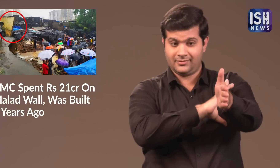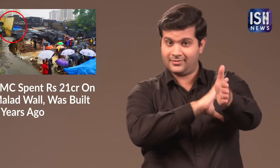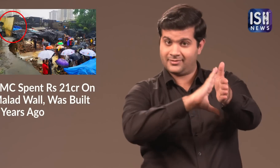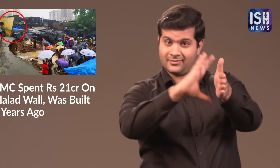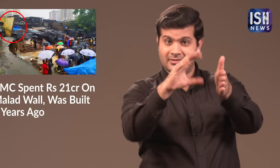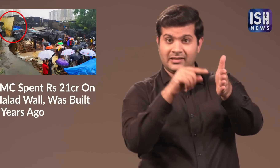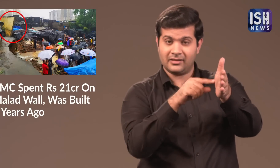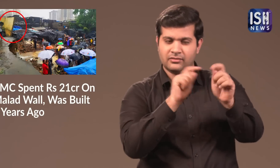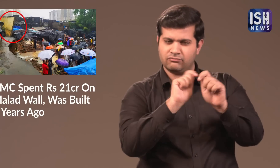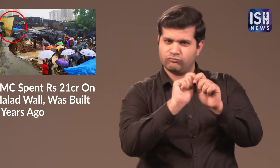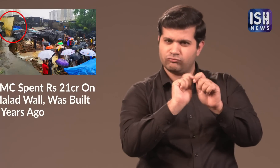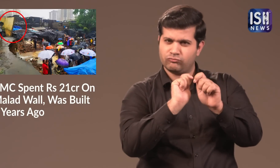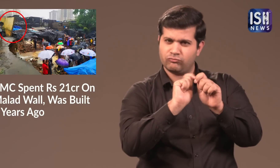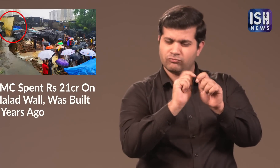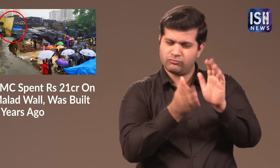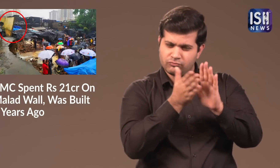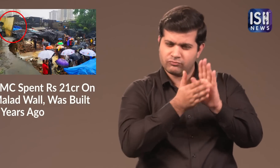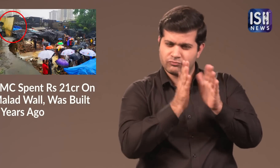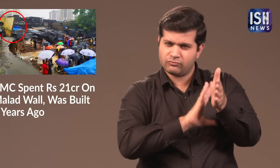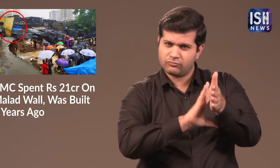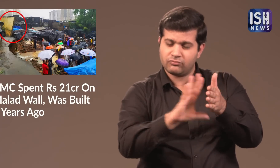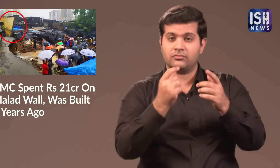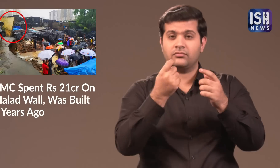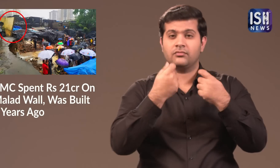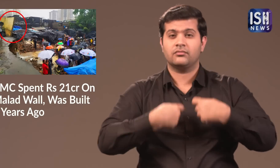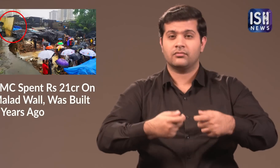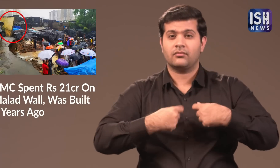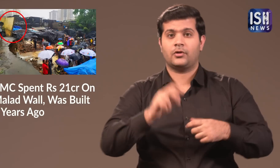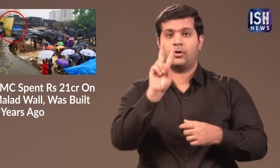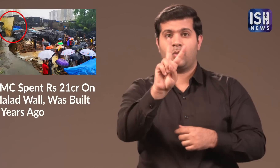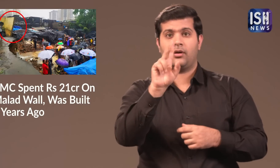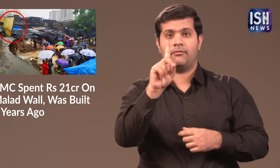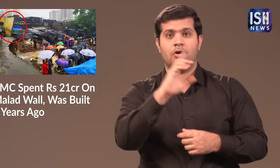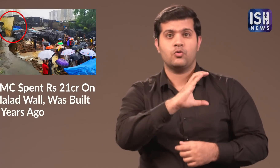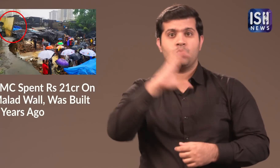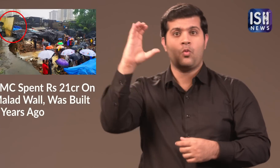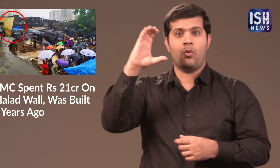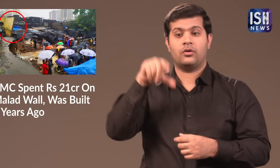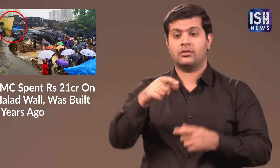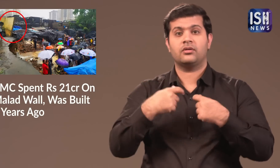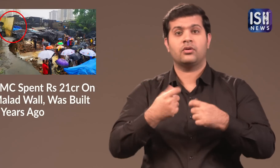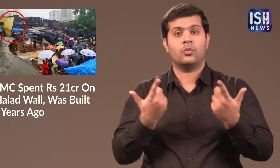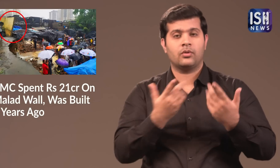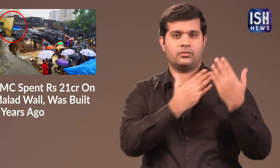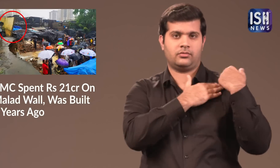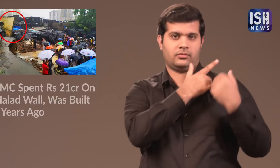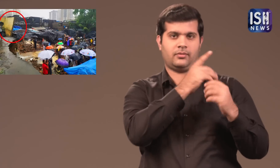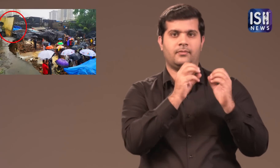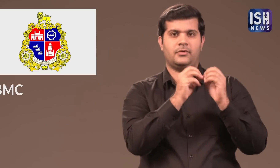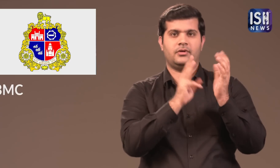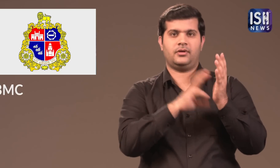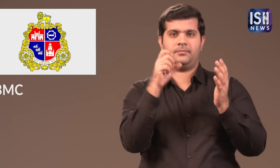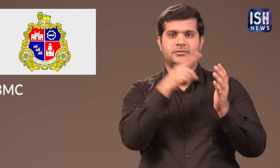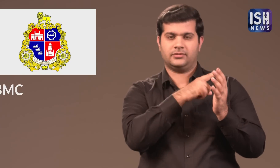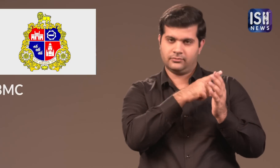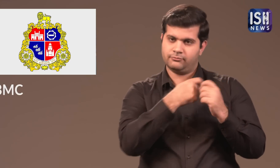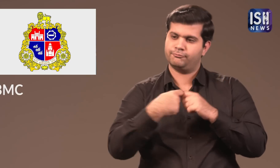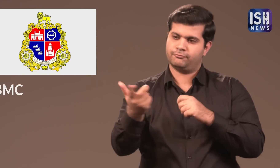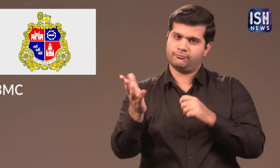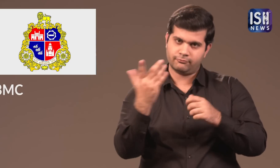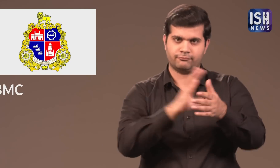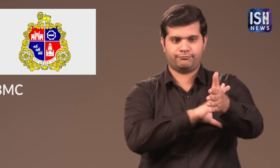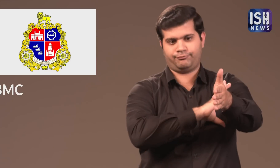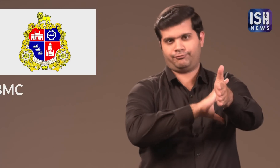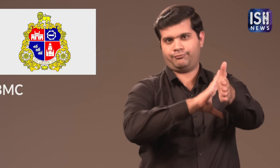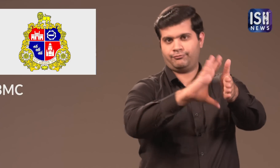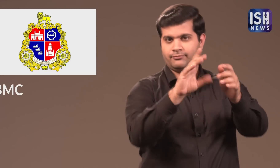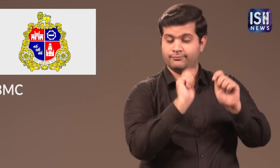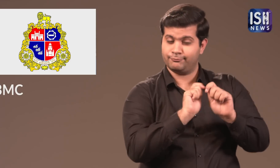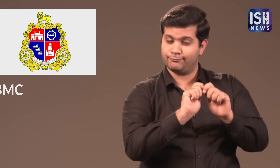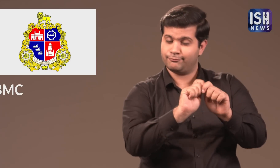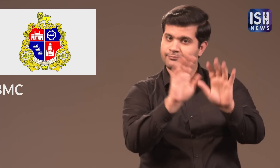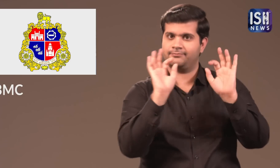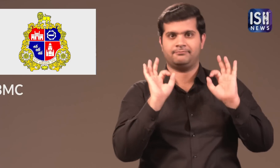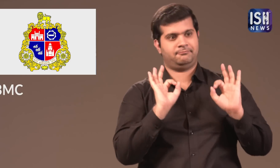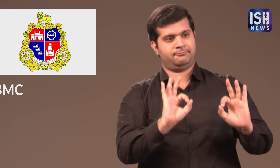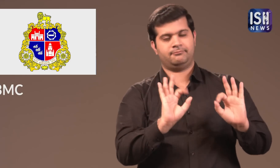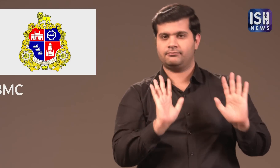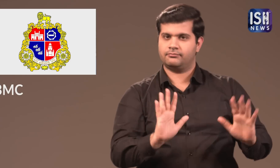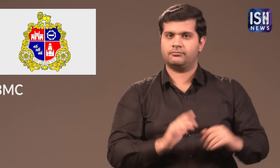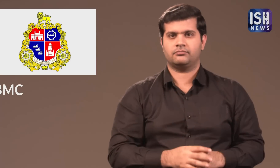The BMC had spent Rs 21 crore to build this wall.